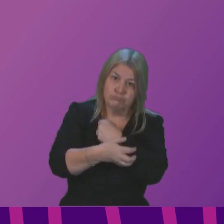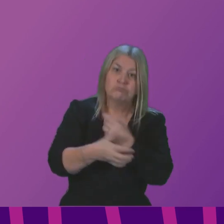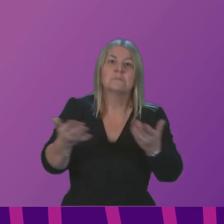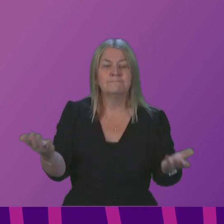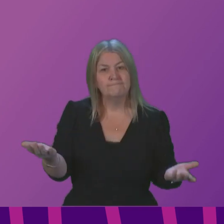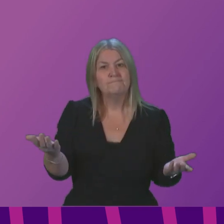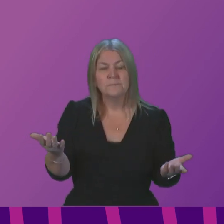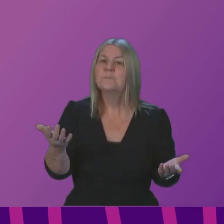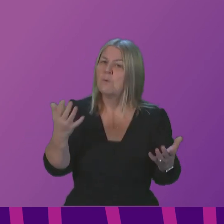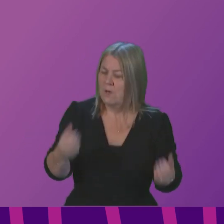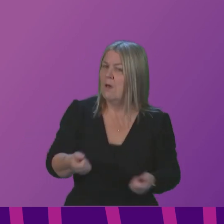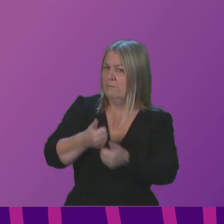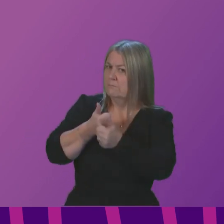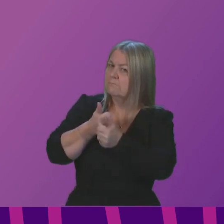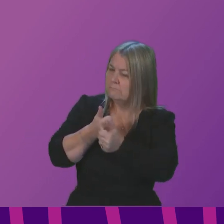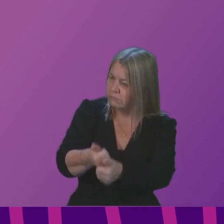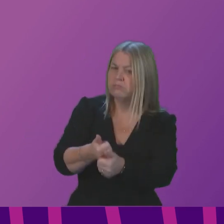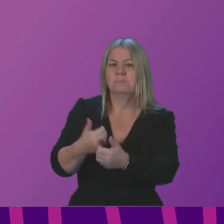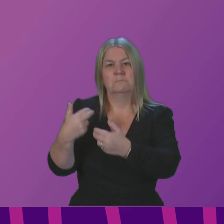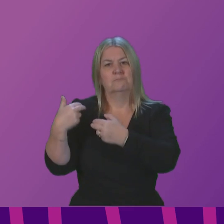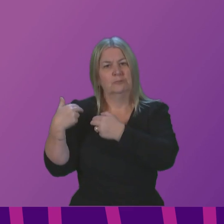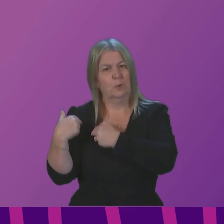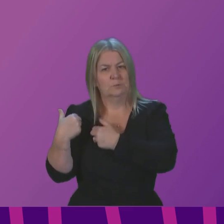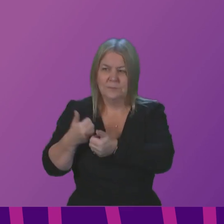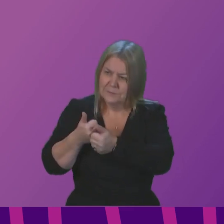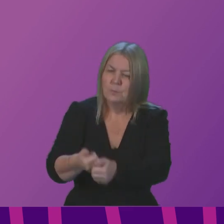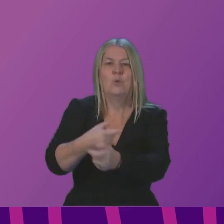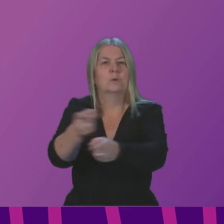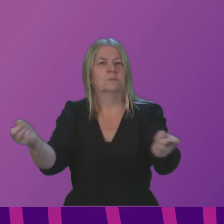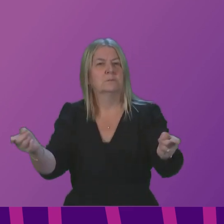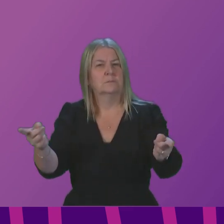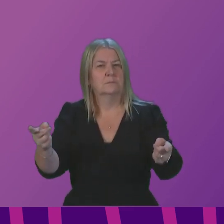to support front-line services, but, equally, we all have a responsibility to try to deal